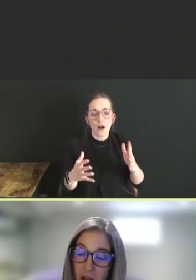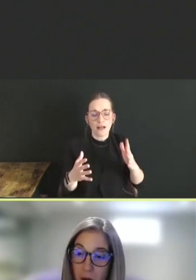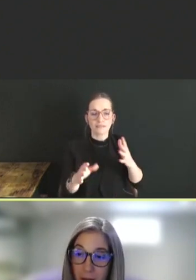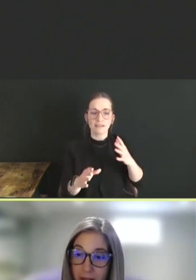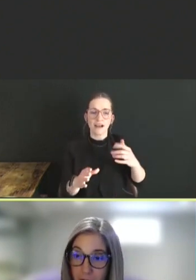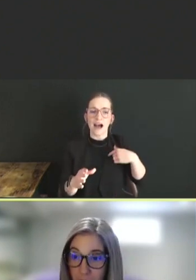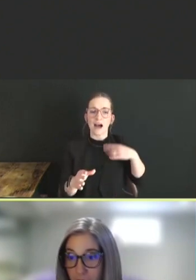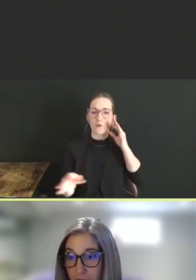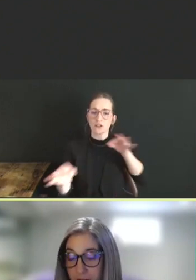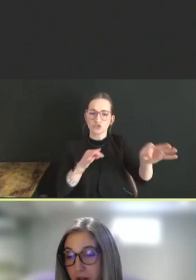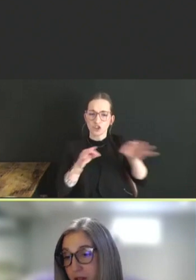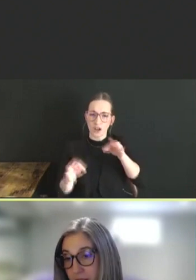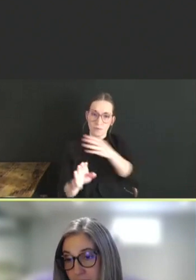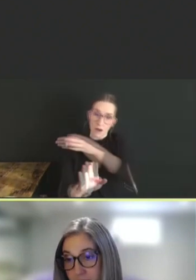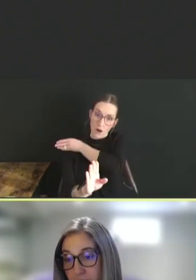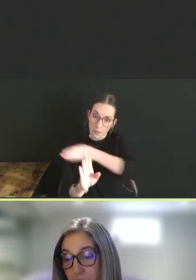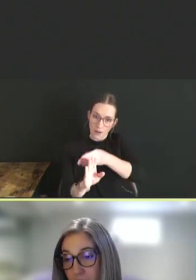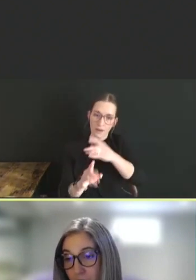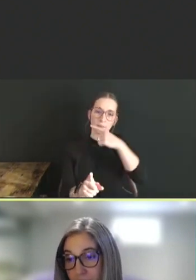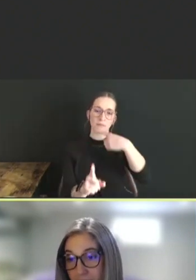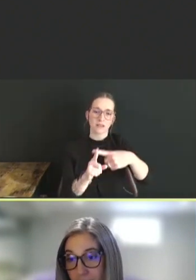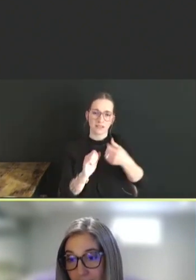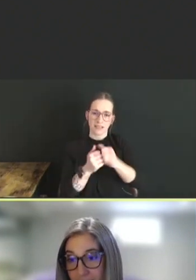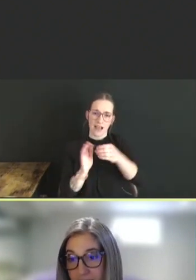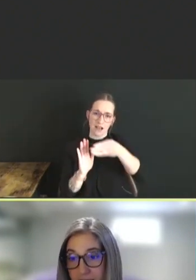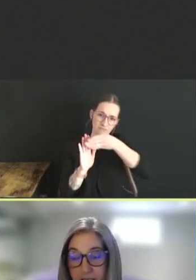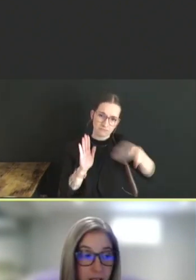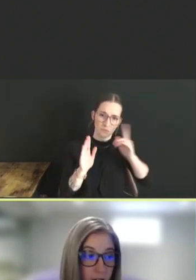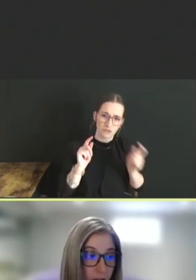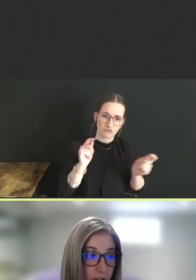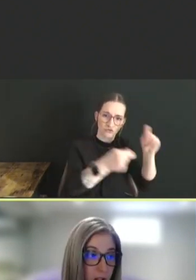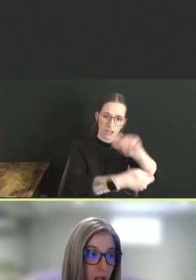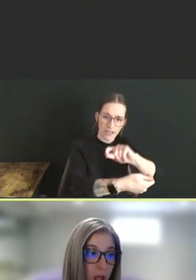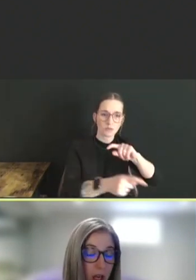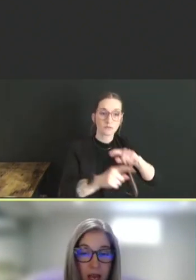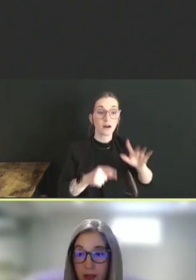But about two thirds of adults currently have access and coverage.